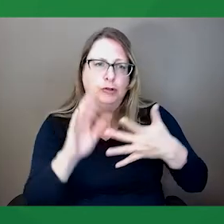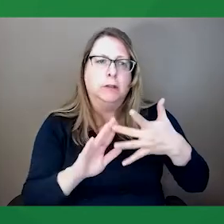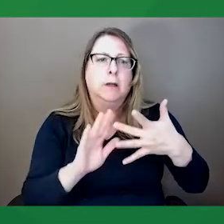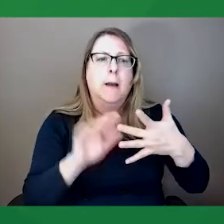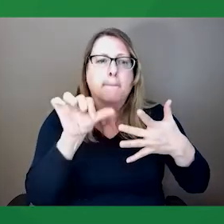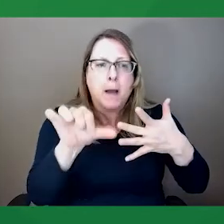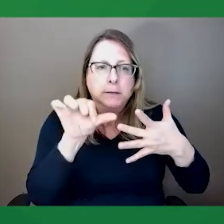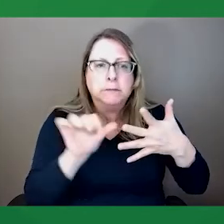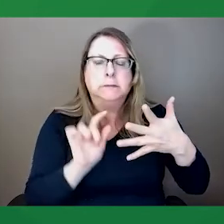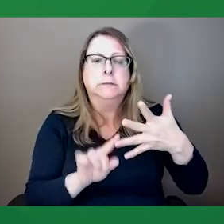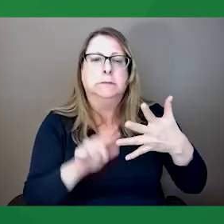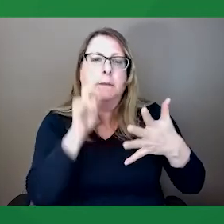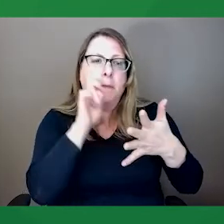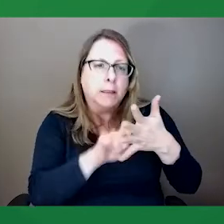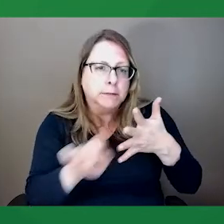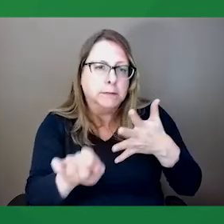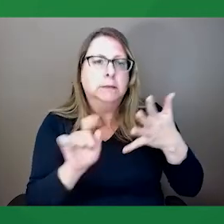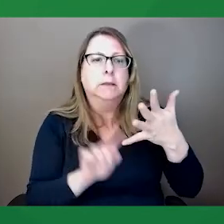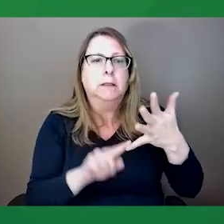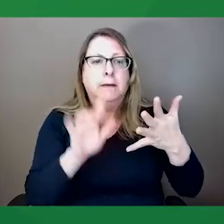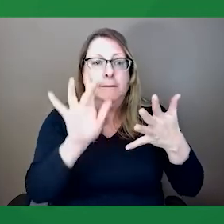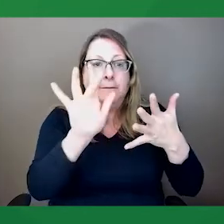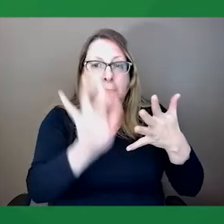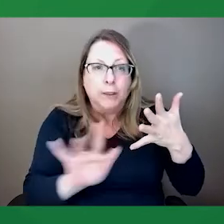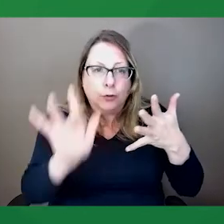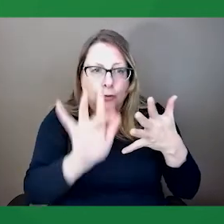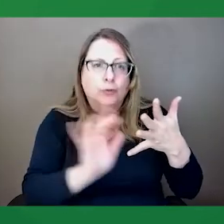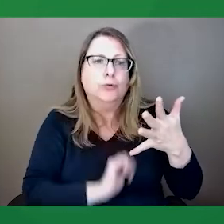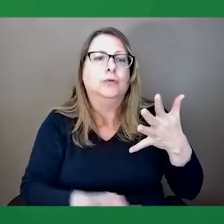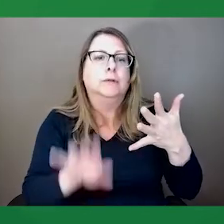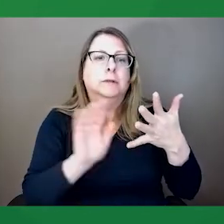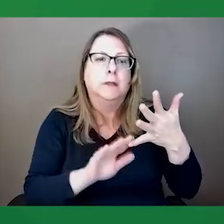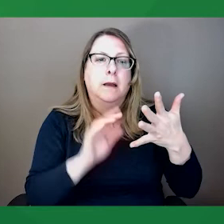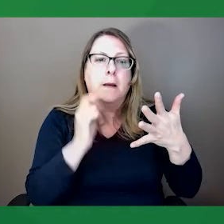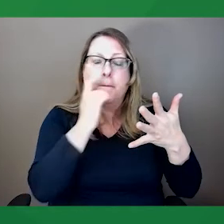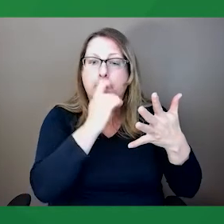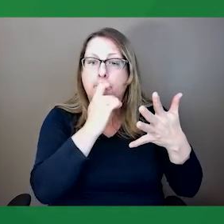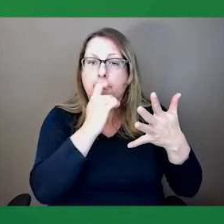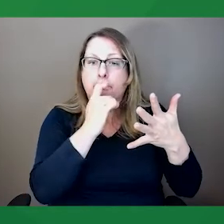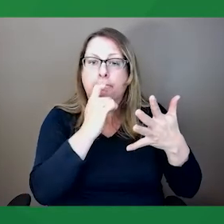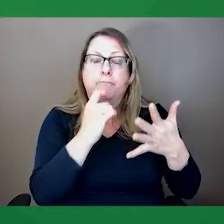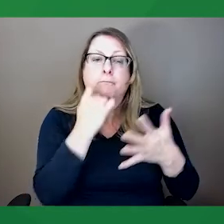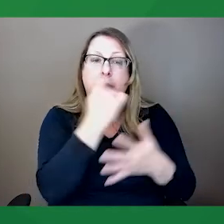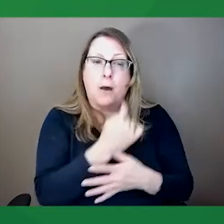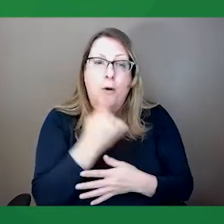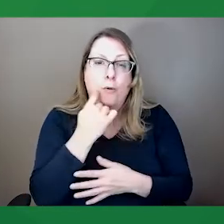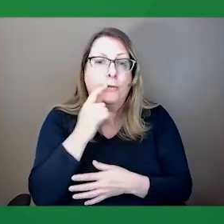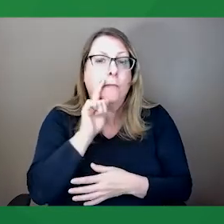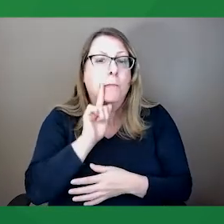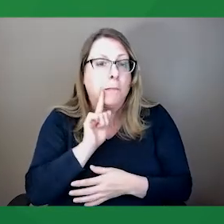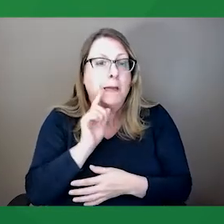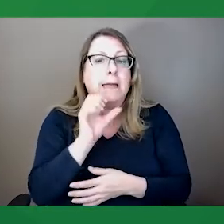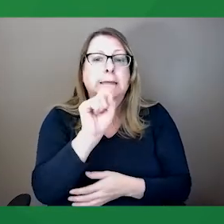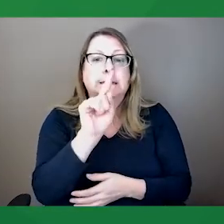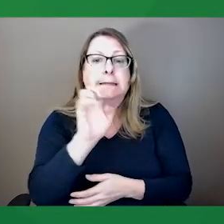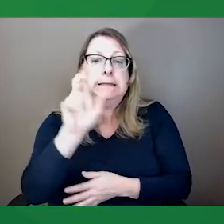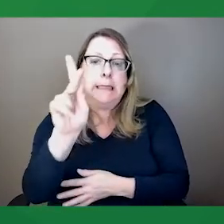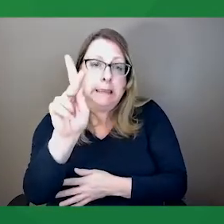a finger, mouse, sticks, head pointer, voice recognition software, virtual reality.